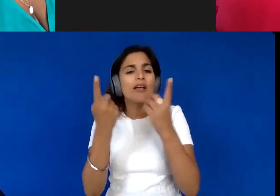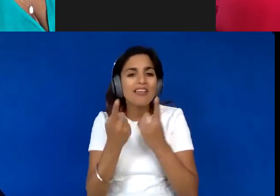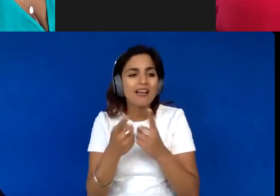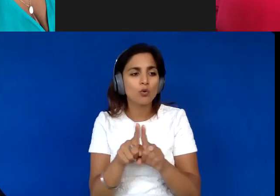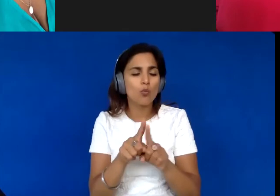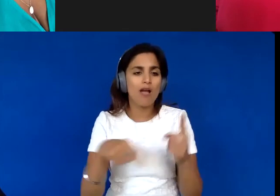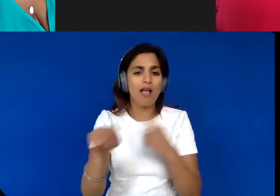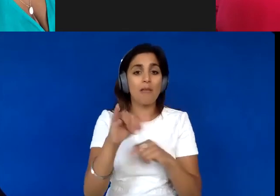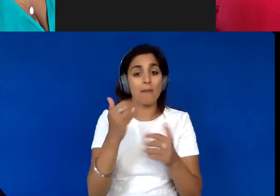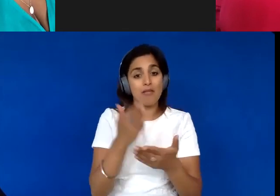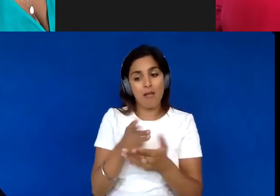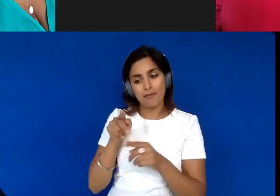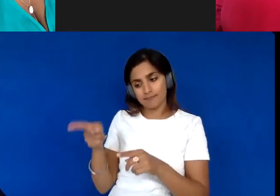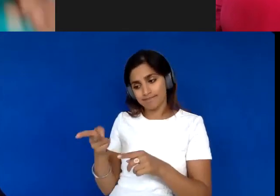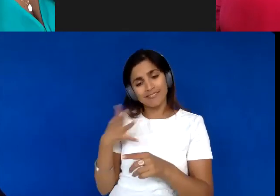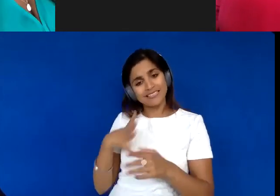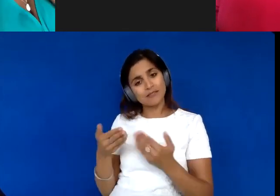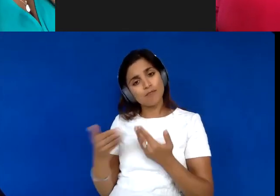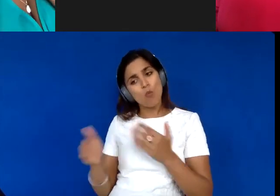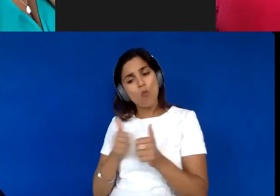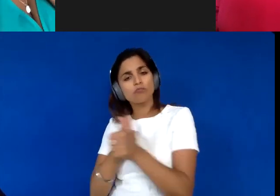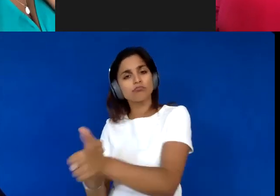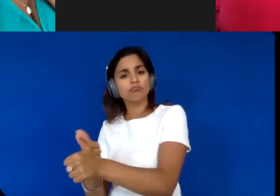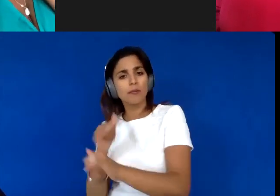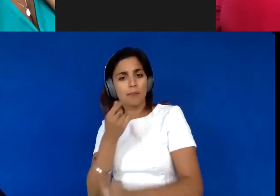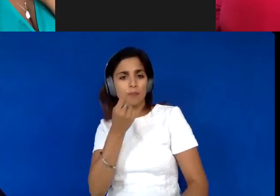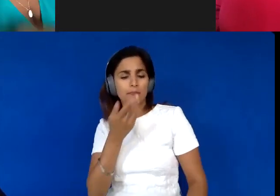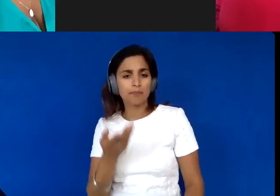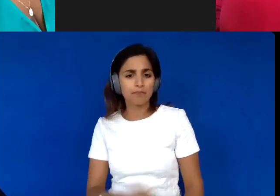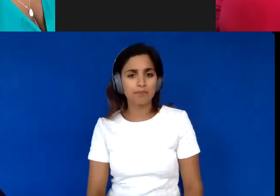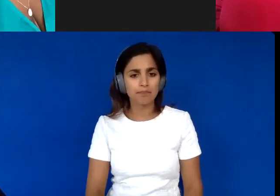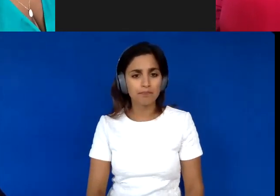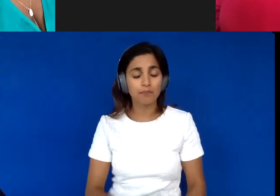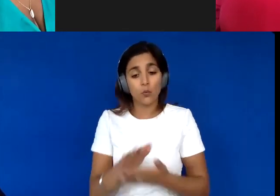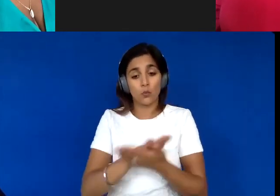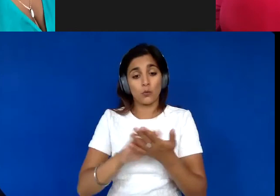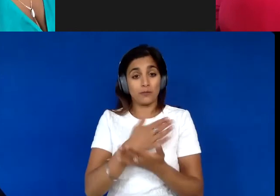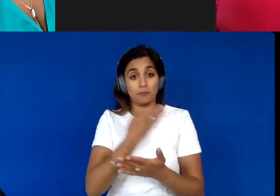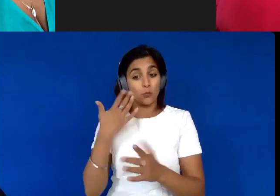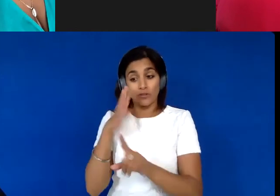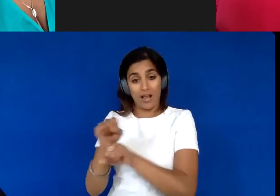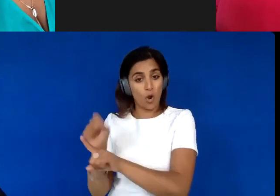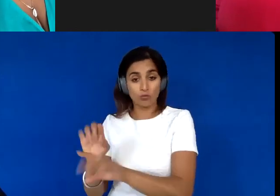support so what happens is there is a lack of diagnosis sometimes there is over